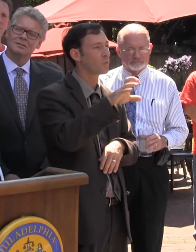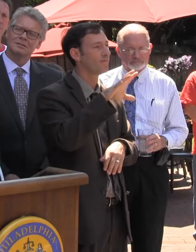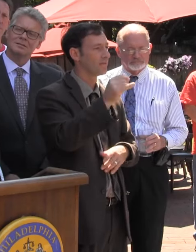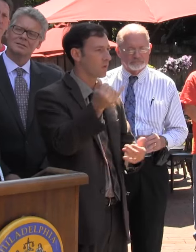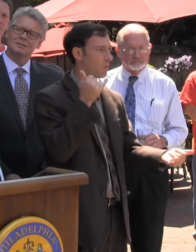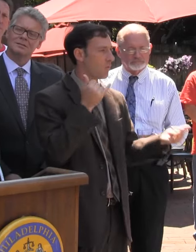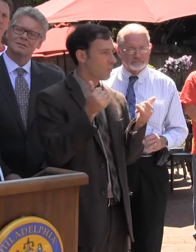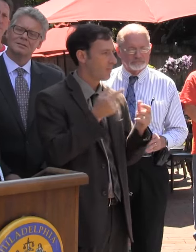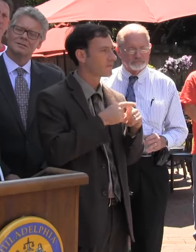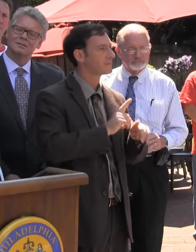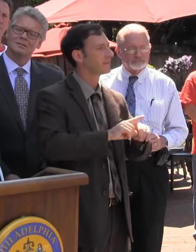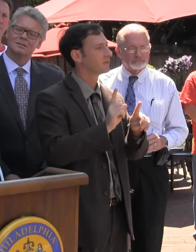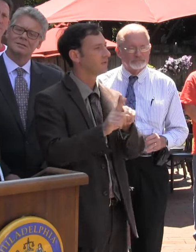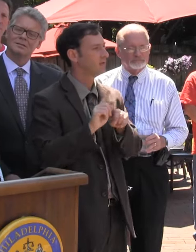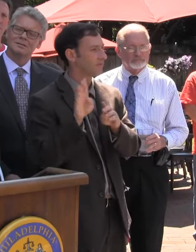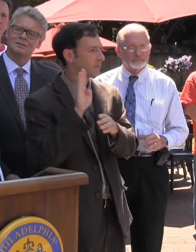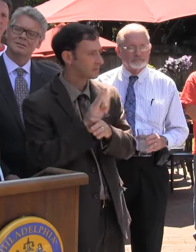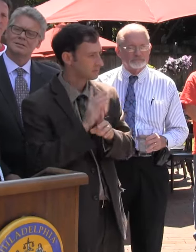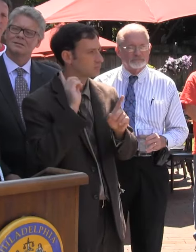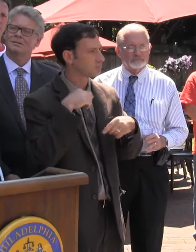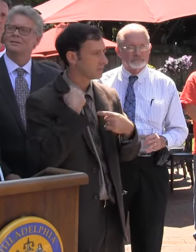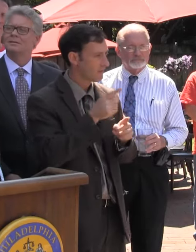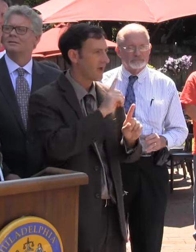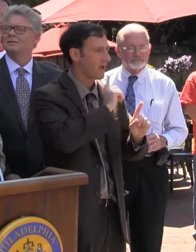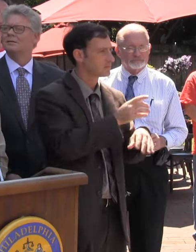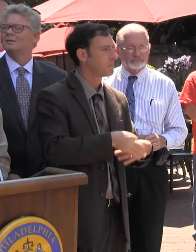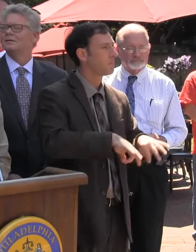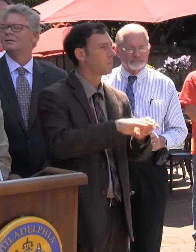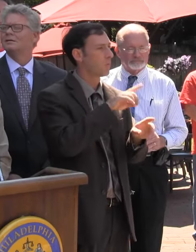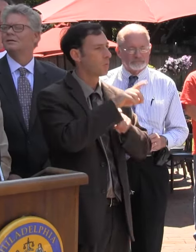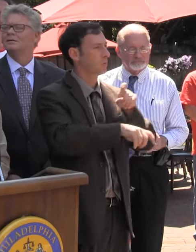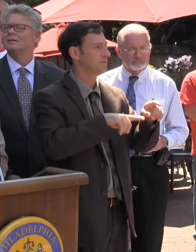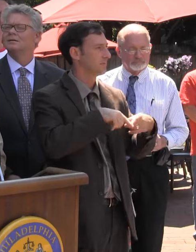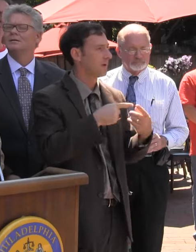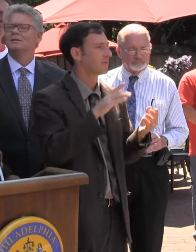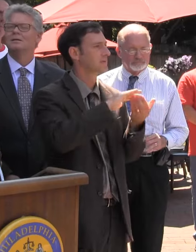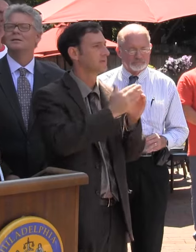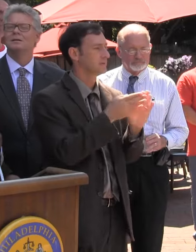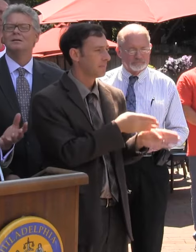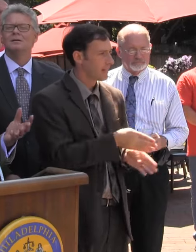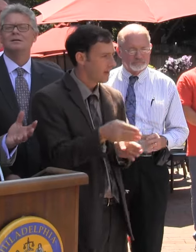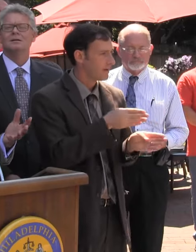businesses and so far, helping to answer key questions about the city's plans and individual